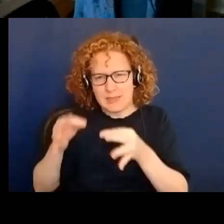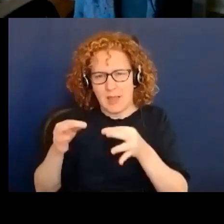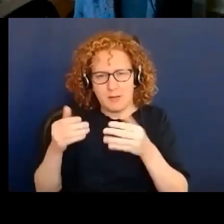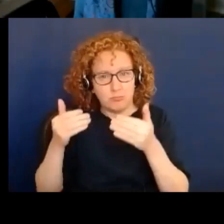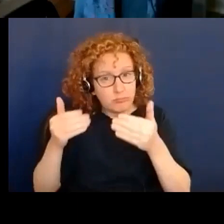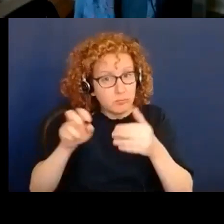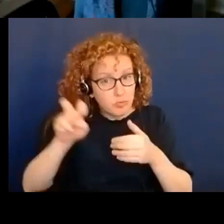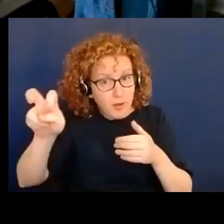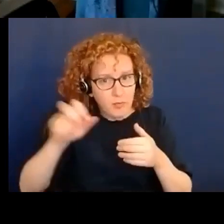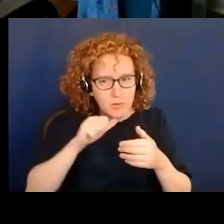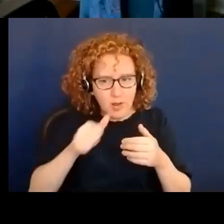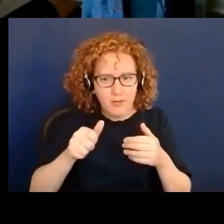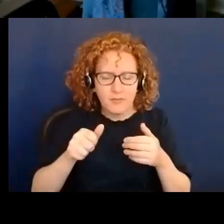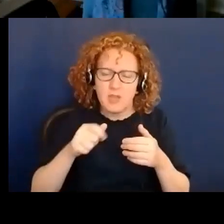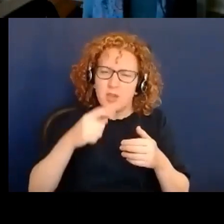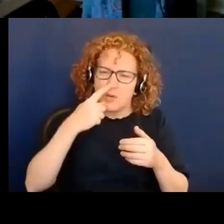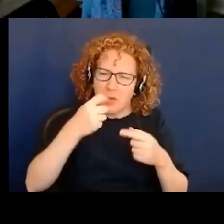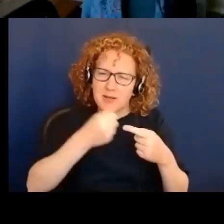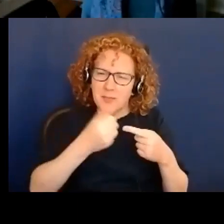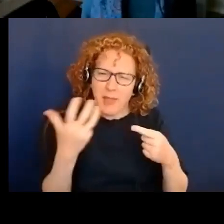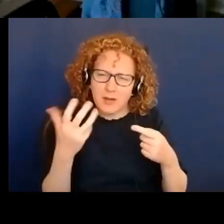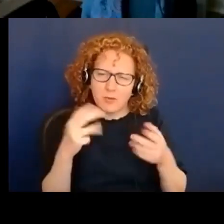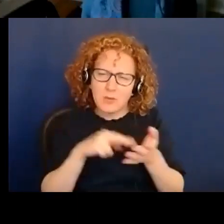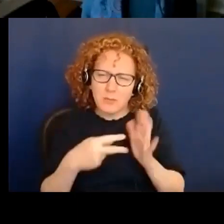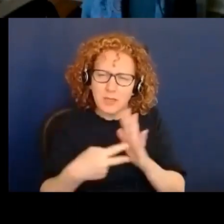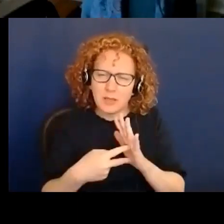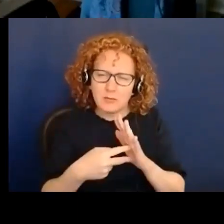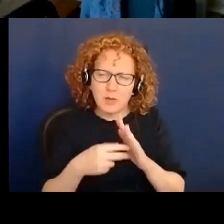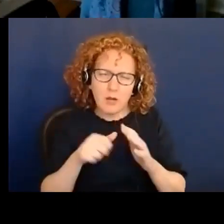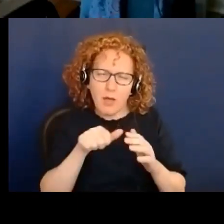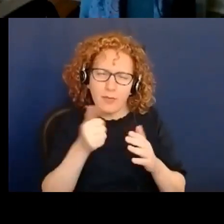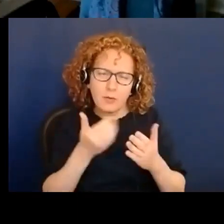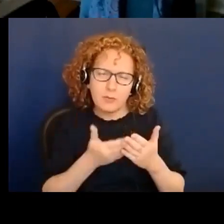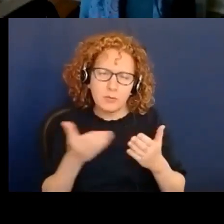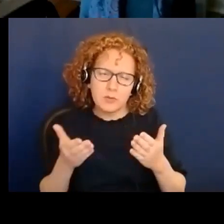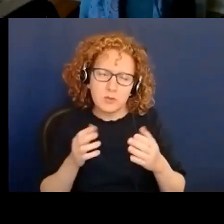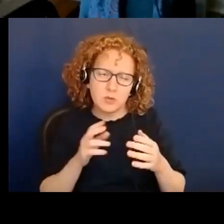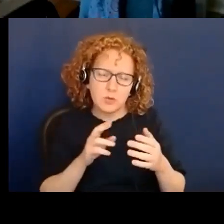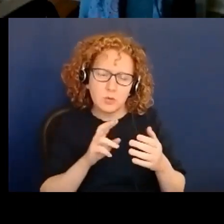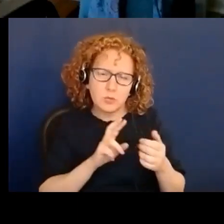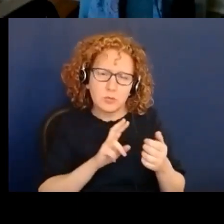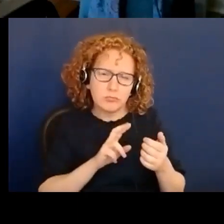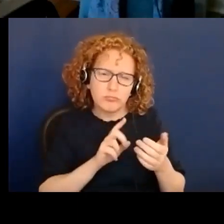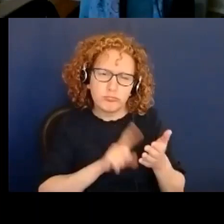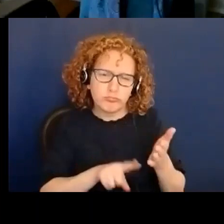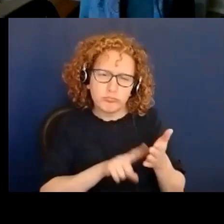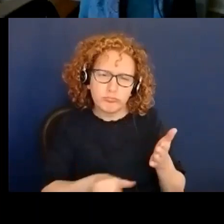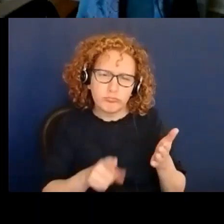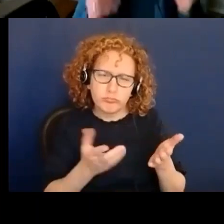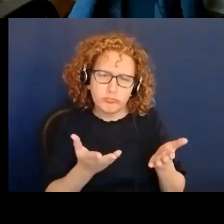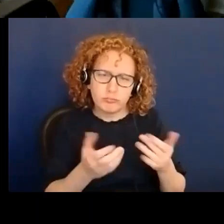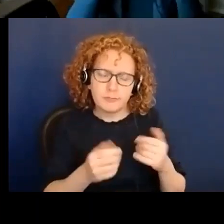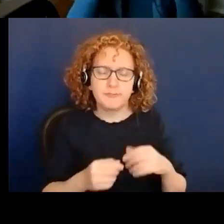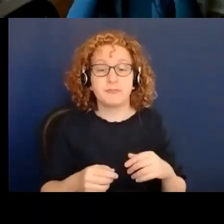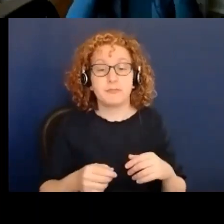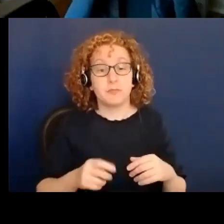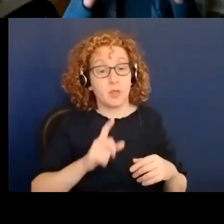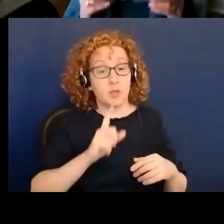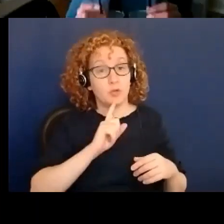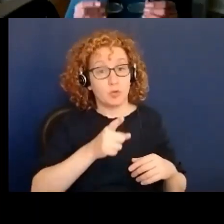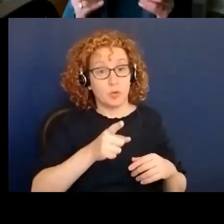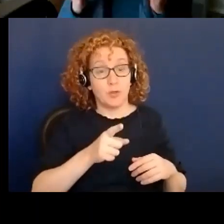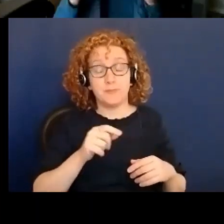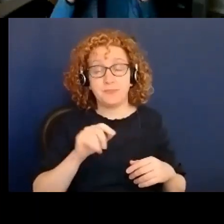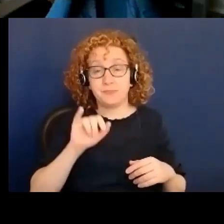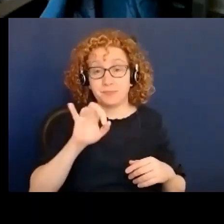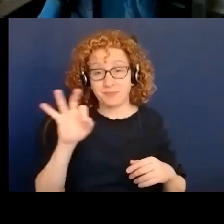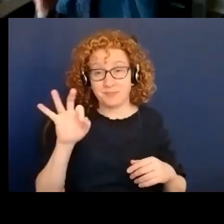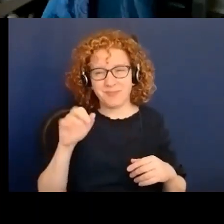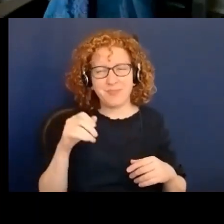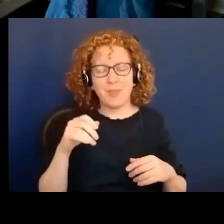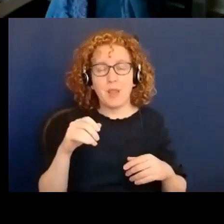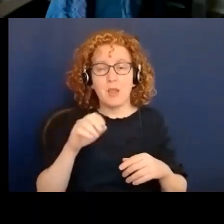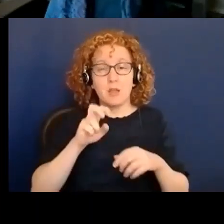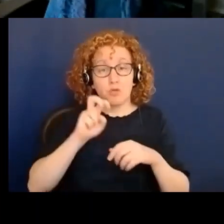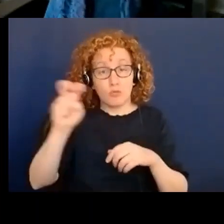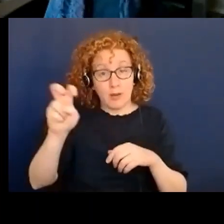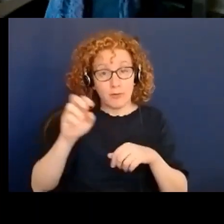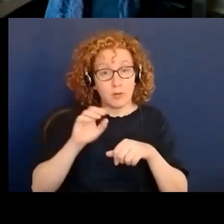recapturing the other sources that you recommend sure yeah so the the travel advisory because we